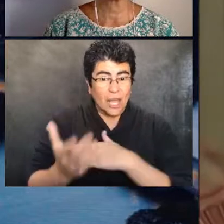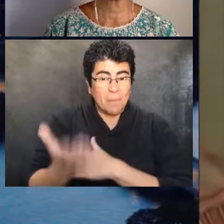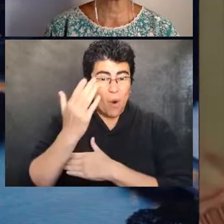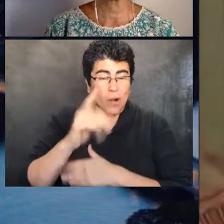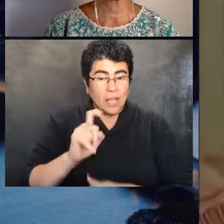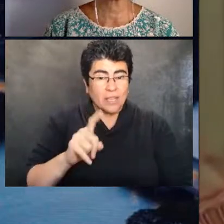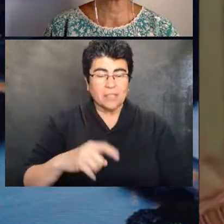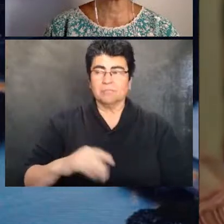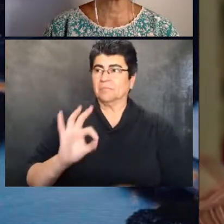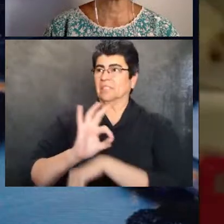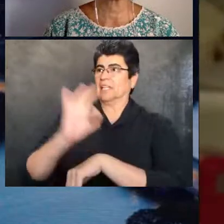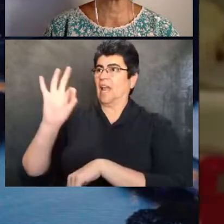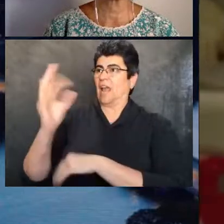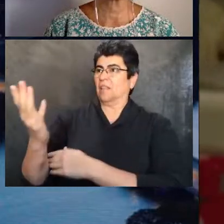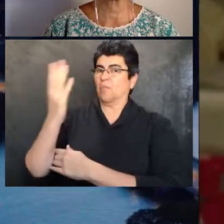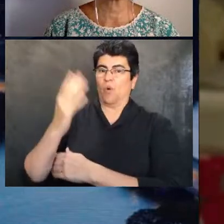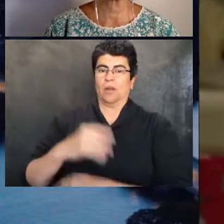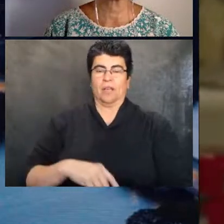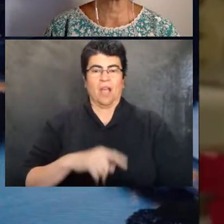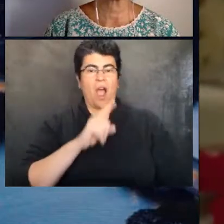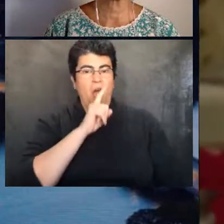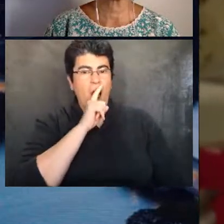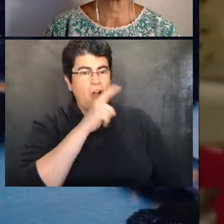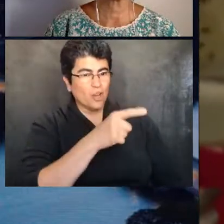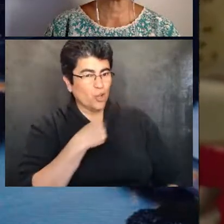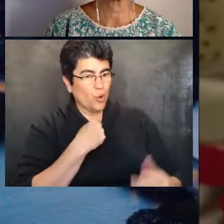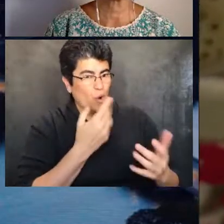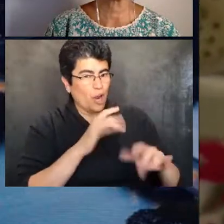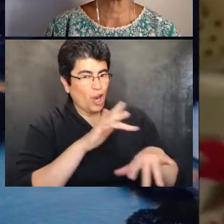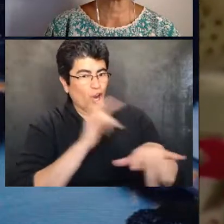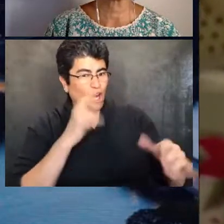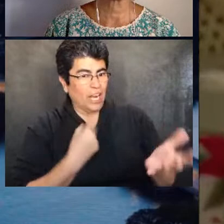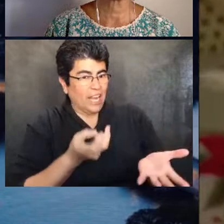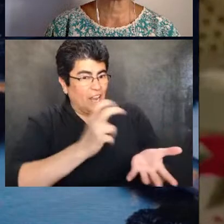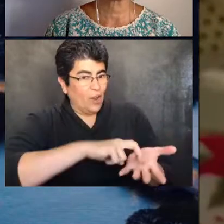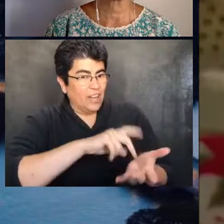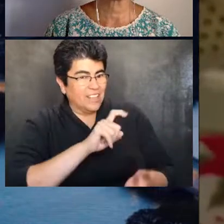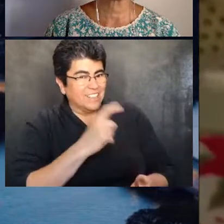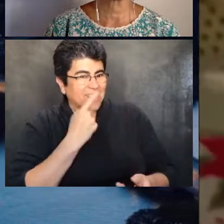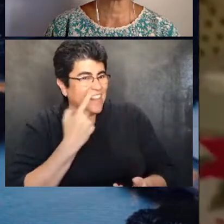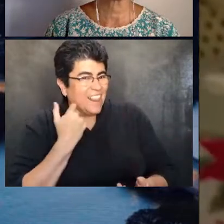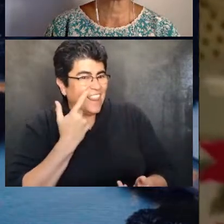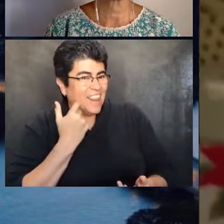Not at nine a.m. Are you an early riser? Generally.